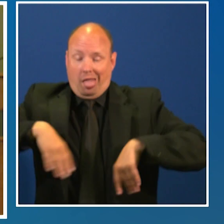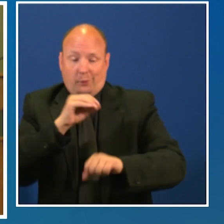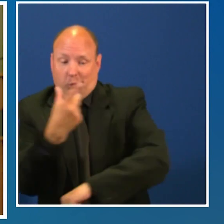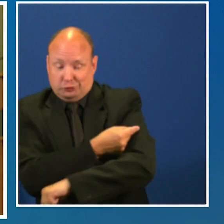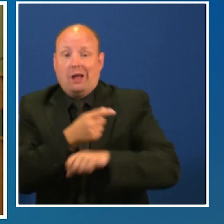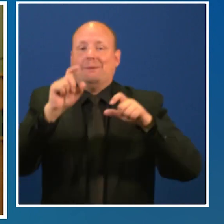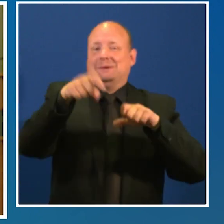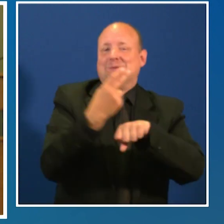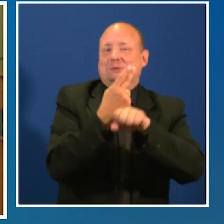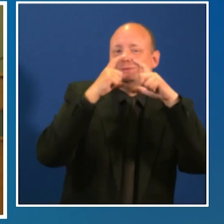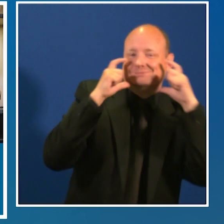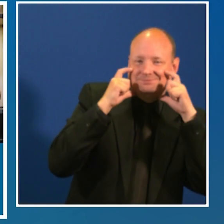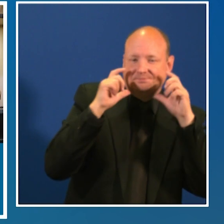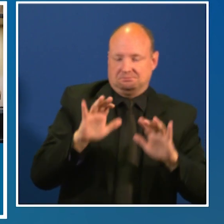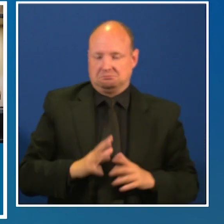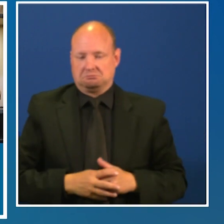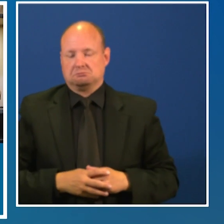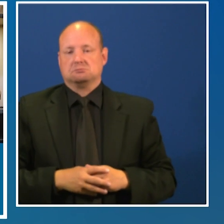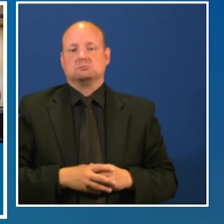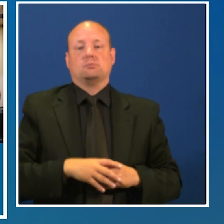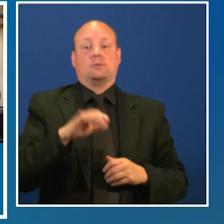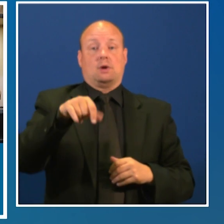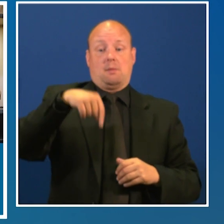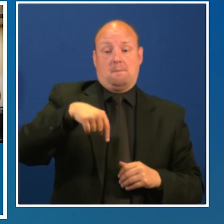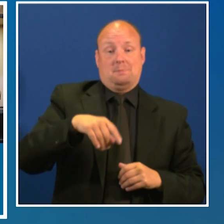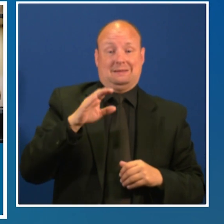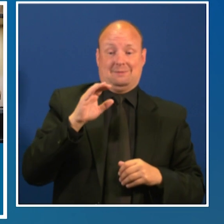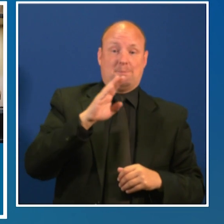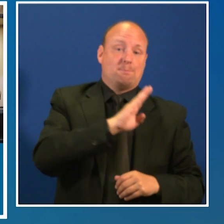commissions will continue meeting in a virtual setting. As